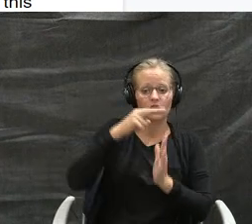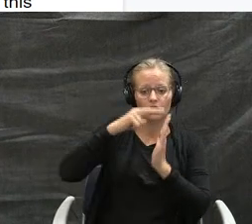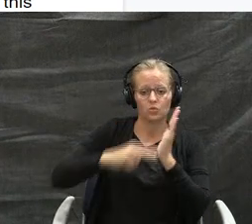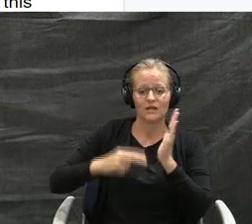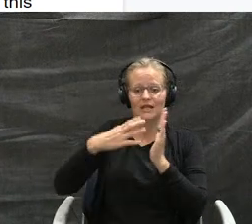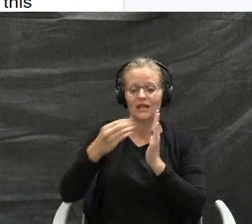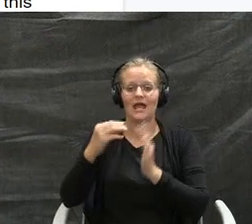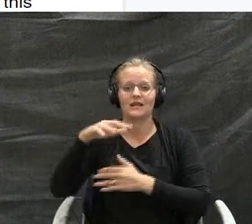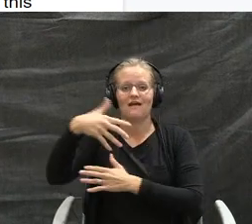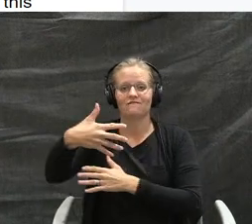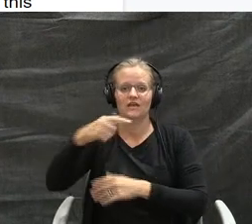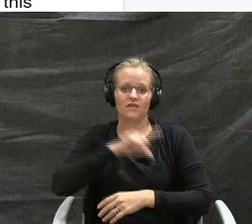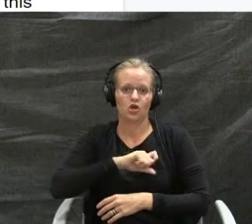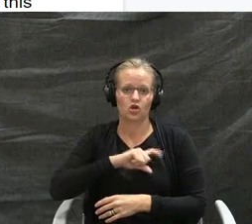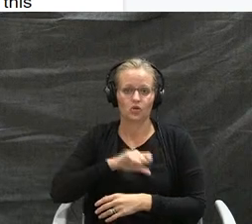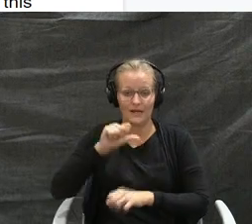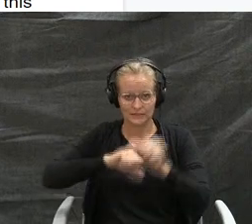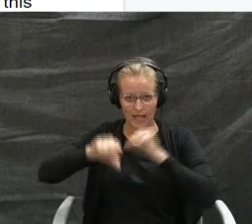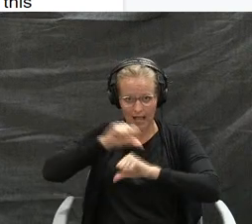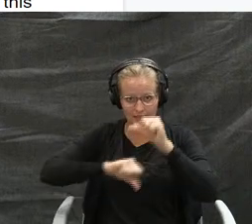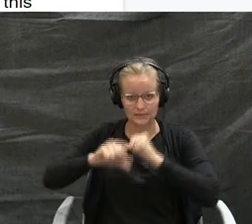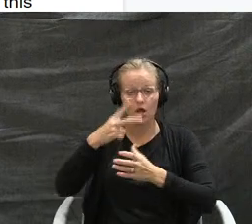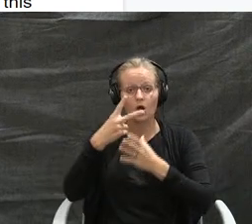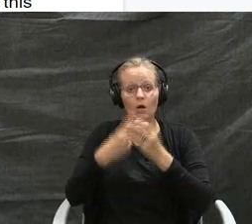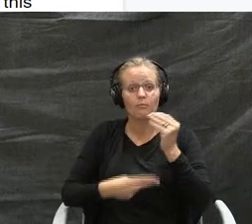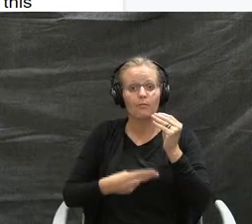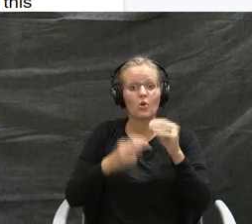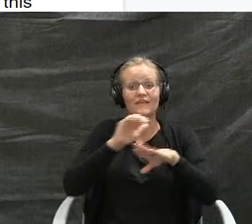both English and immersion will be more affectively taught if